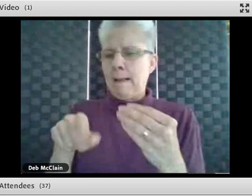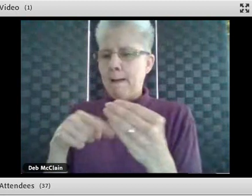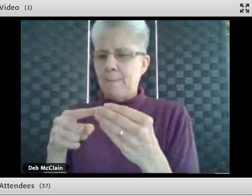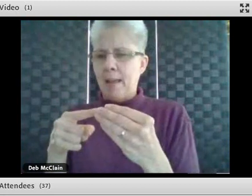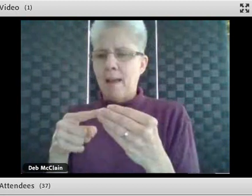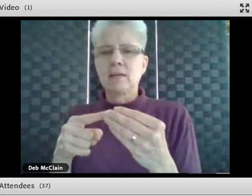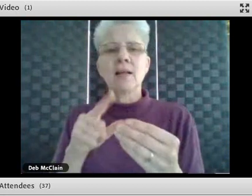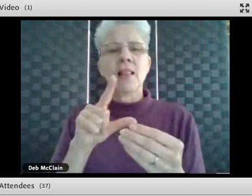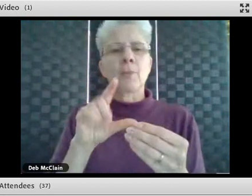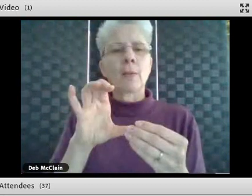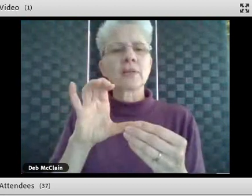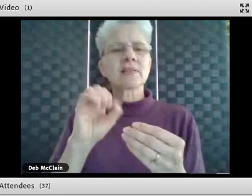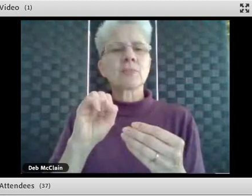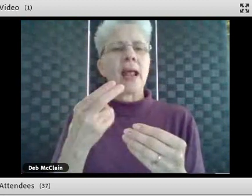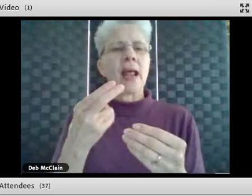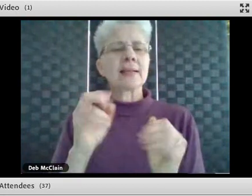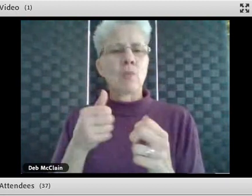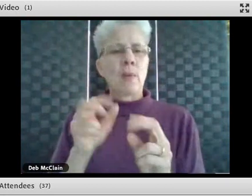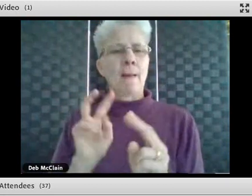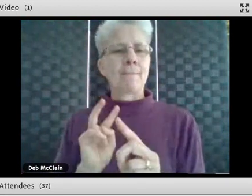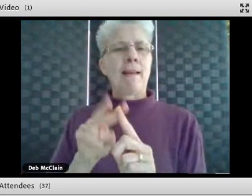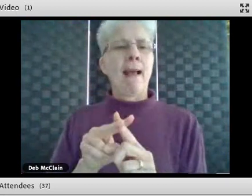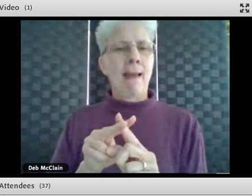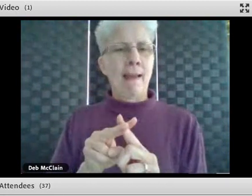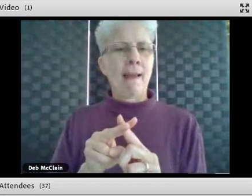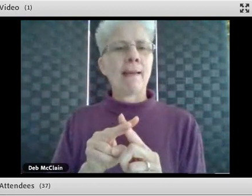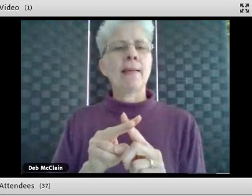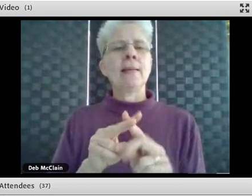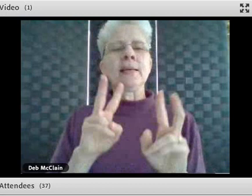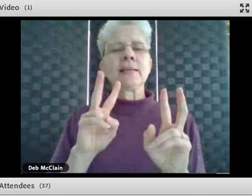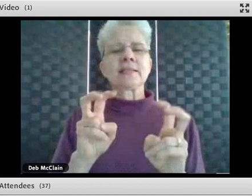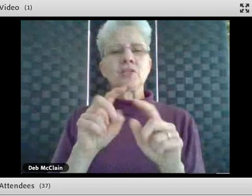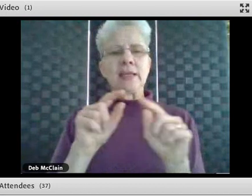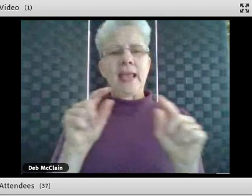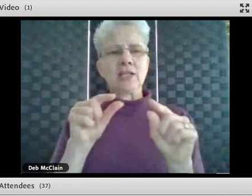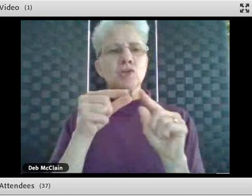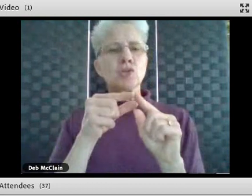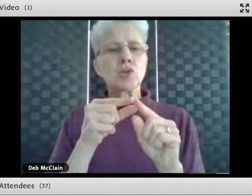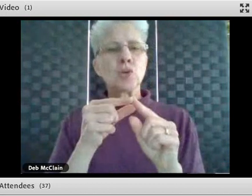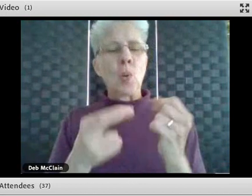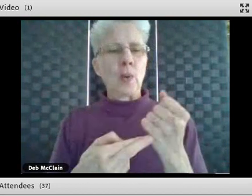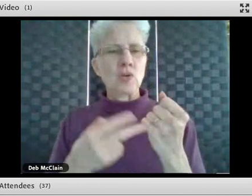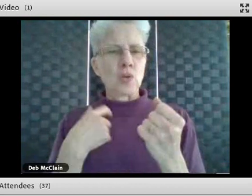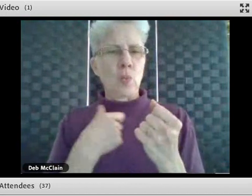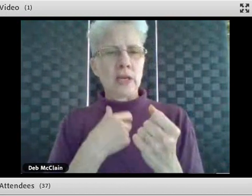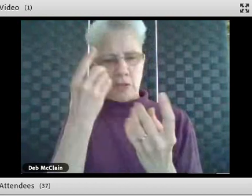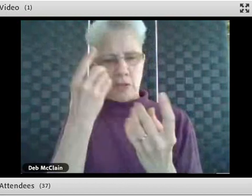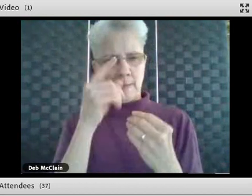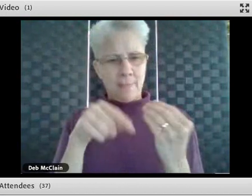and how we apply subject headings to a resource, that's something we need to think about.